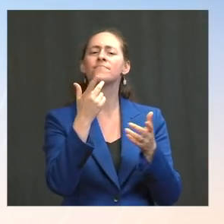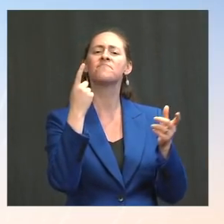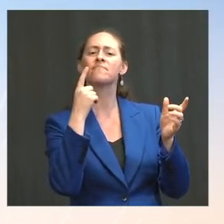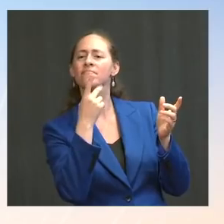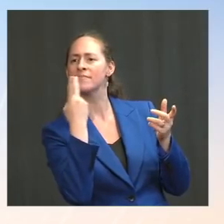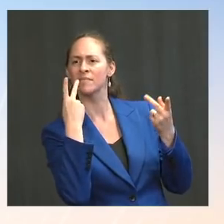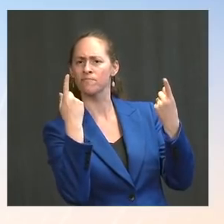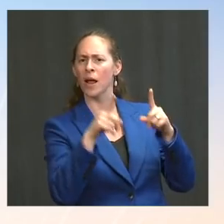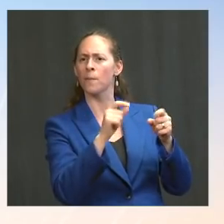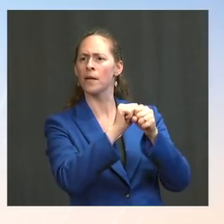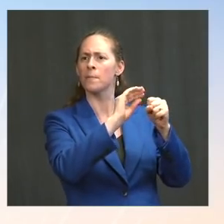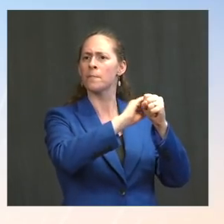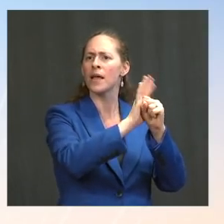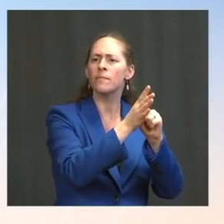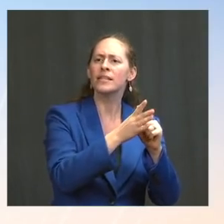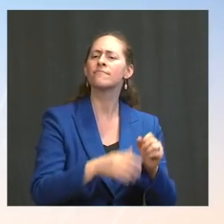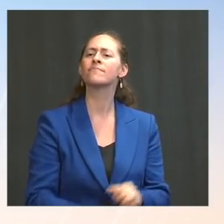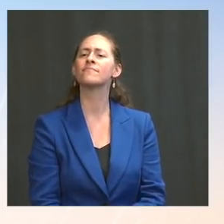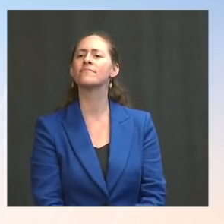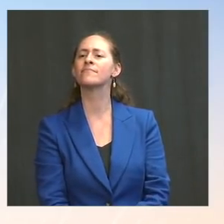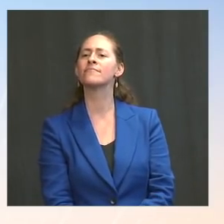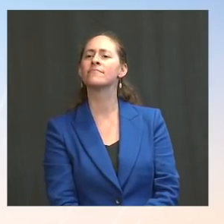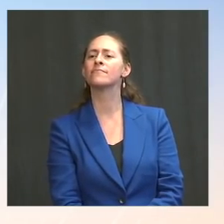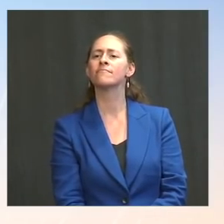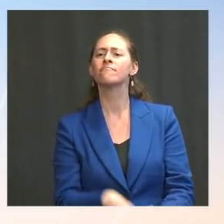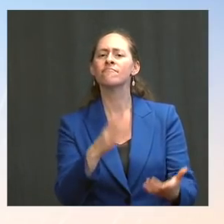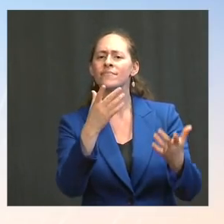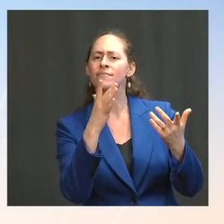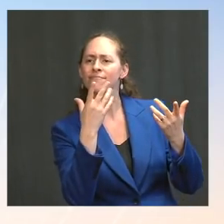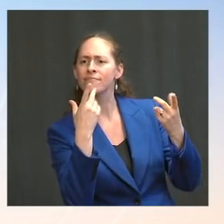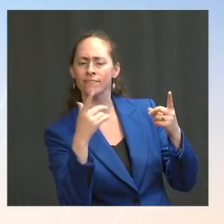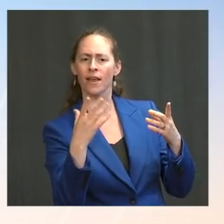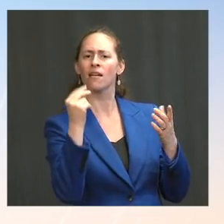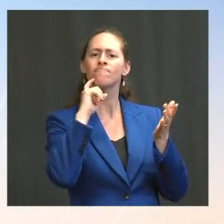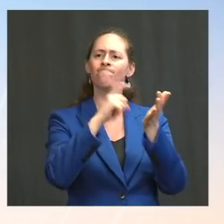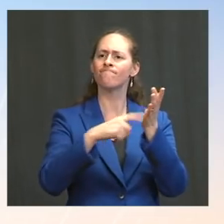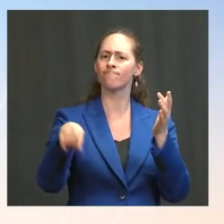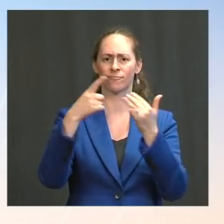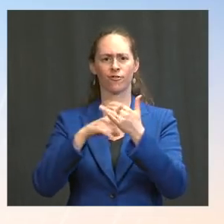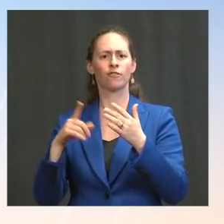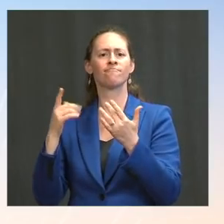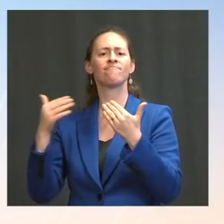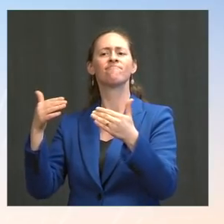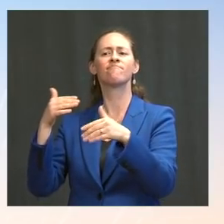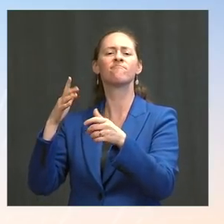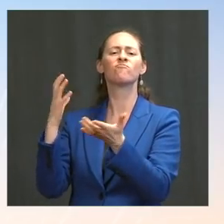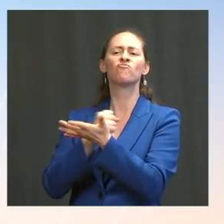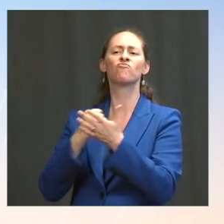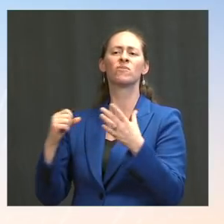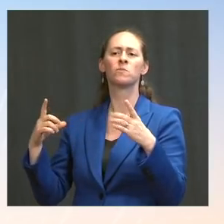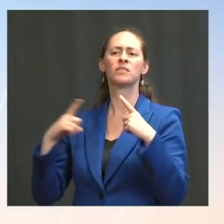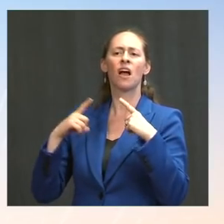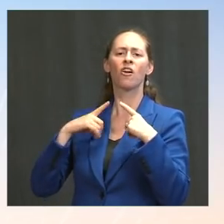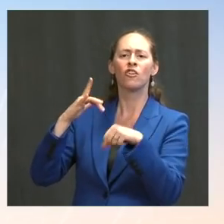and also early retirements, that prime-age workforce is particularly relevant, and so we keep an eye on that. The second is, if you look